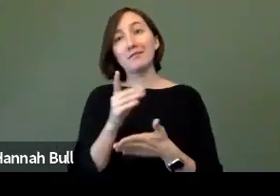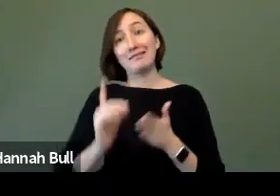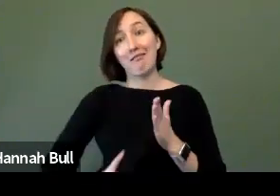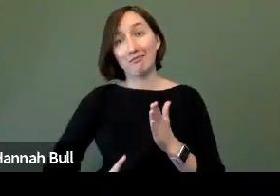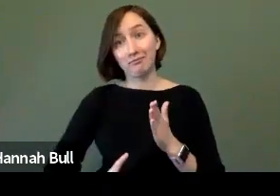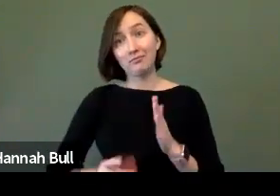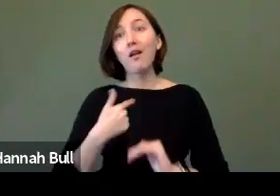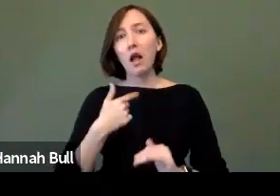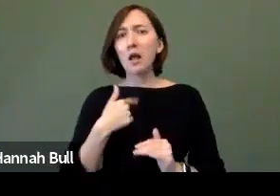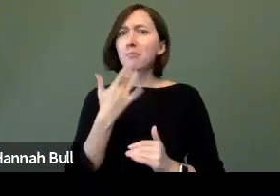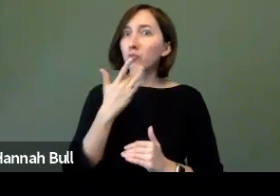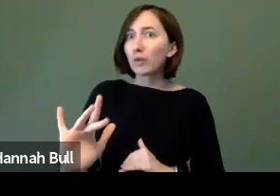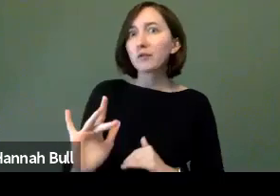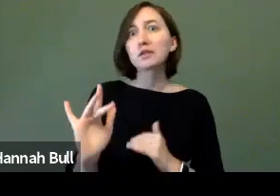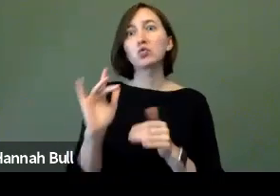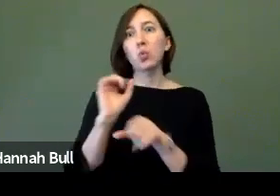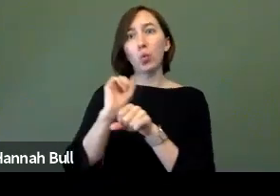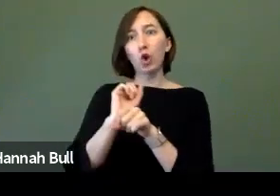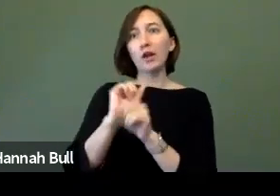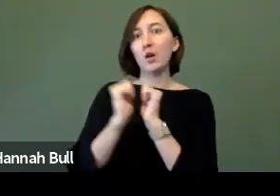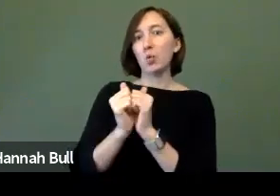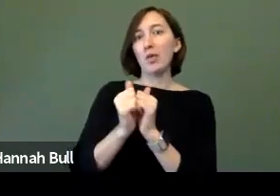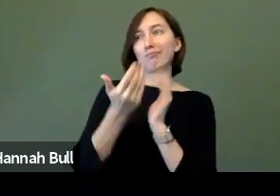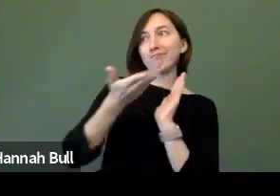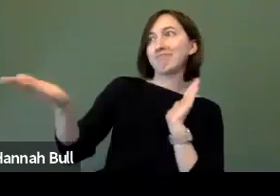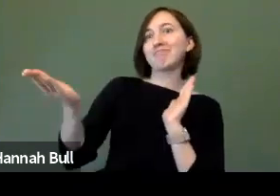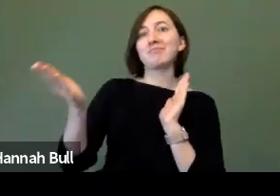of working with your awesome presenters today.